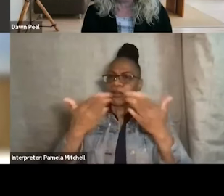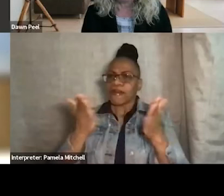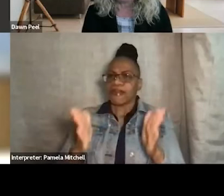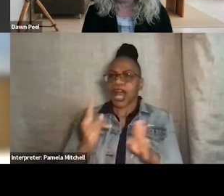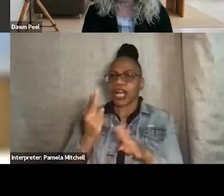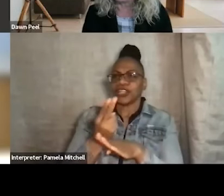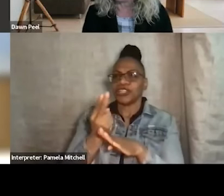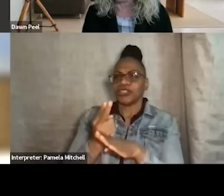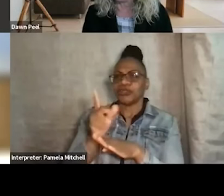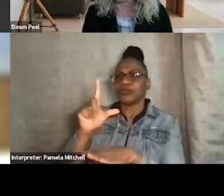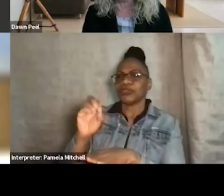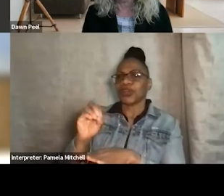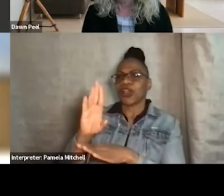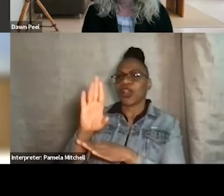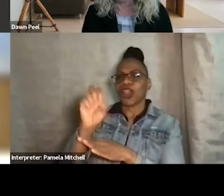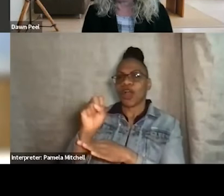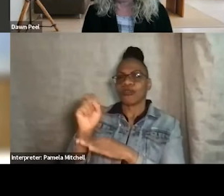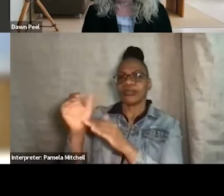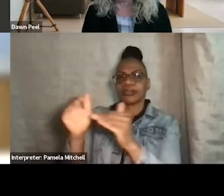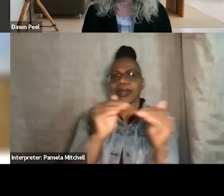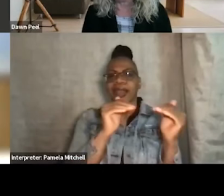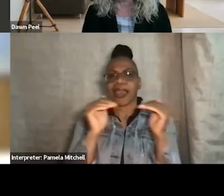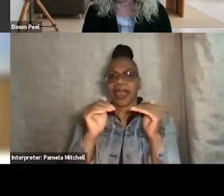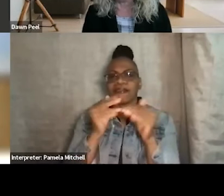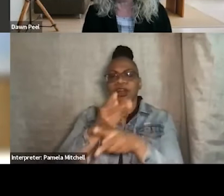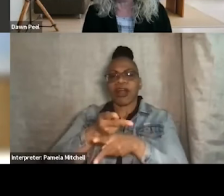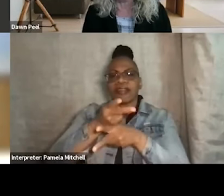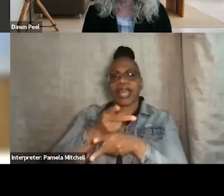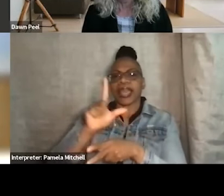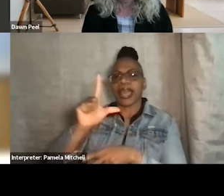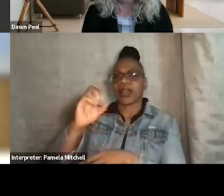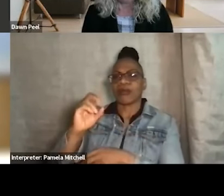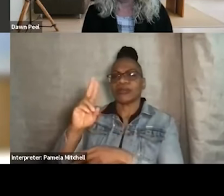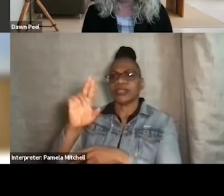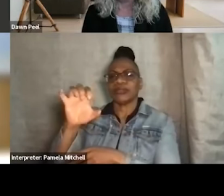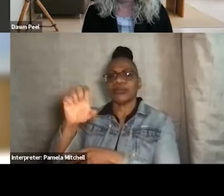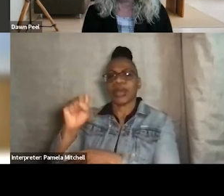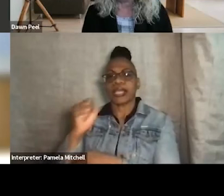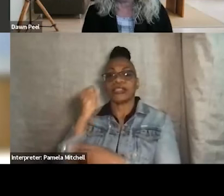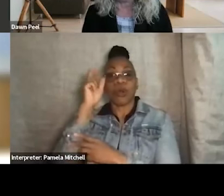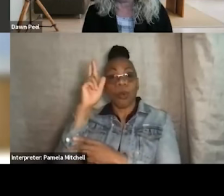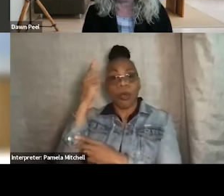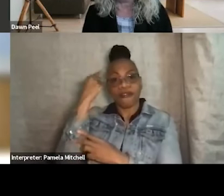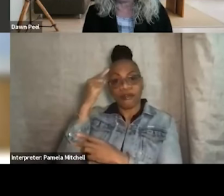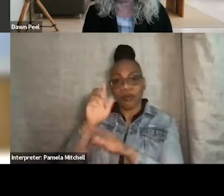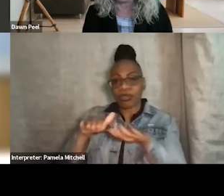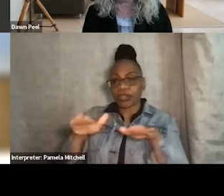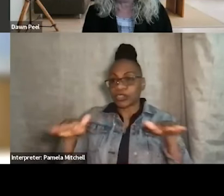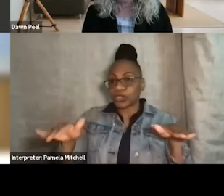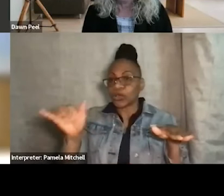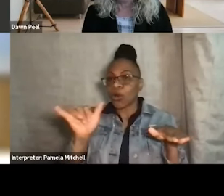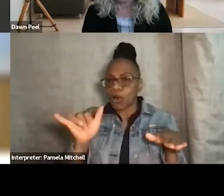the Level of Care Utilization System, or the CALOCUS for children, but they also do a thorough, yet brief,